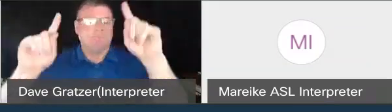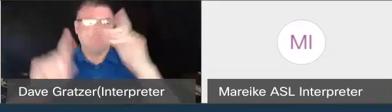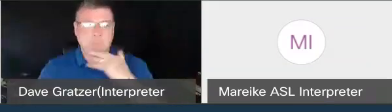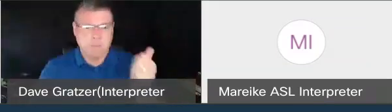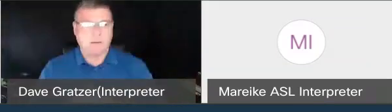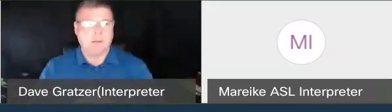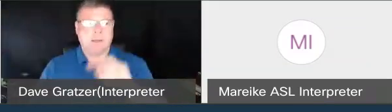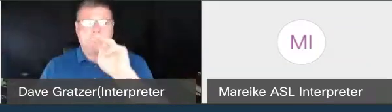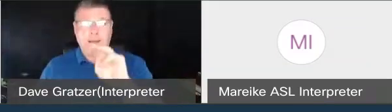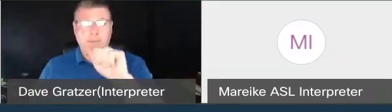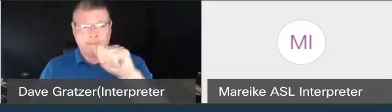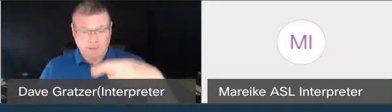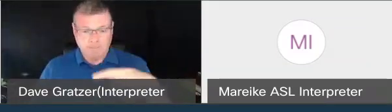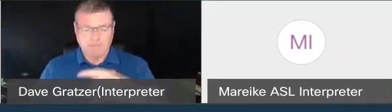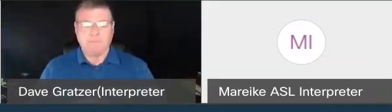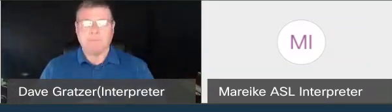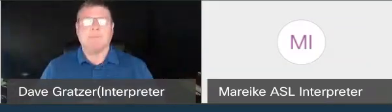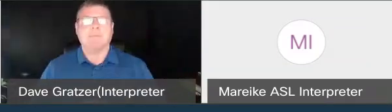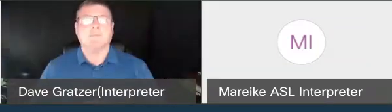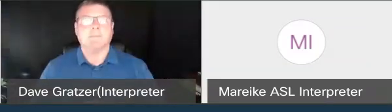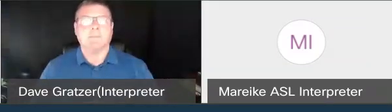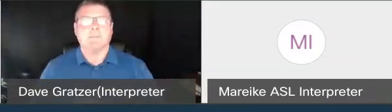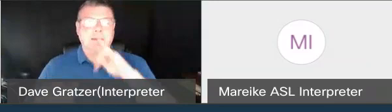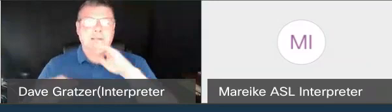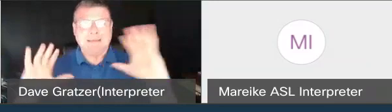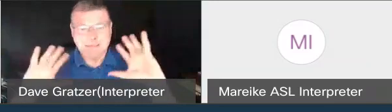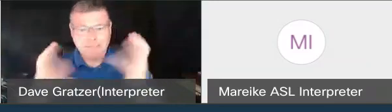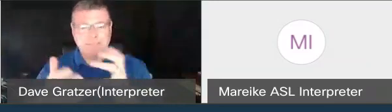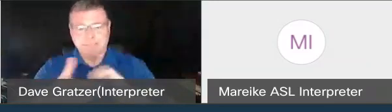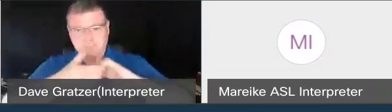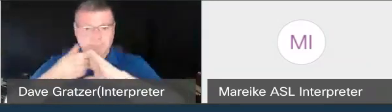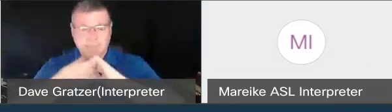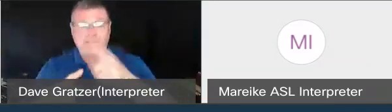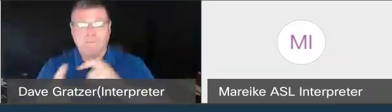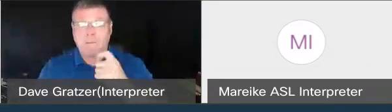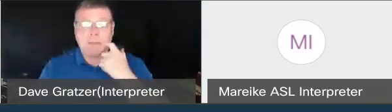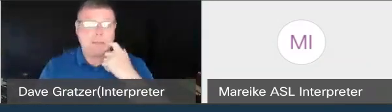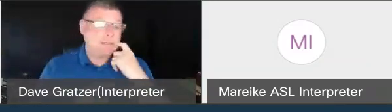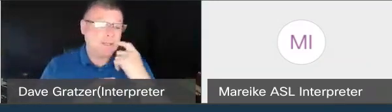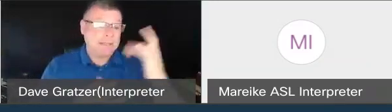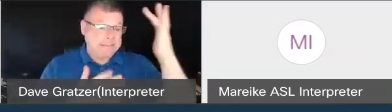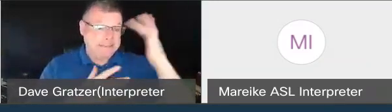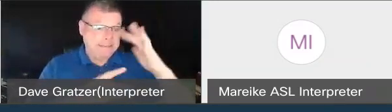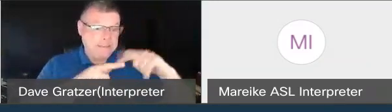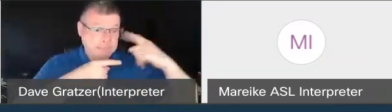the Motivated Addiction Alternative Program, is a collaborative program intended to move people from addiction and cyclical negative behavior